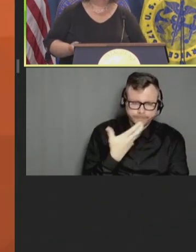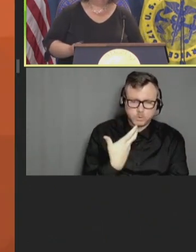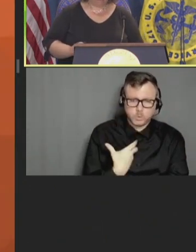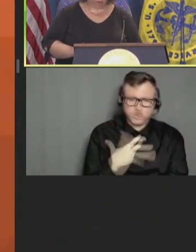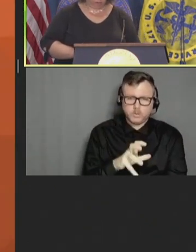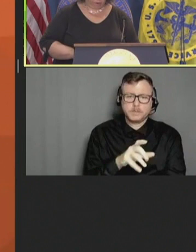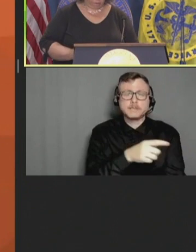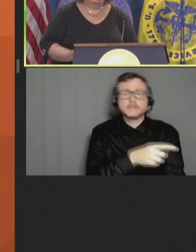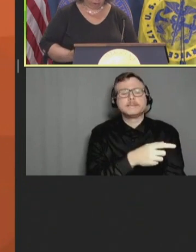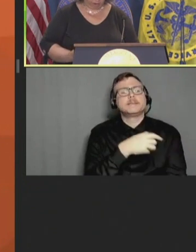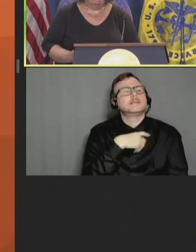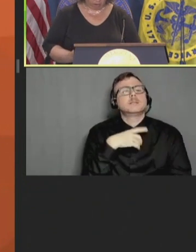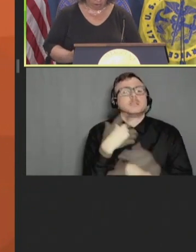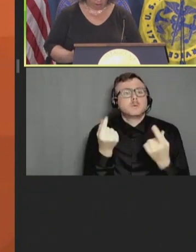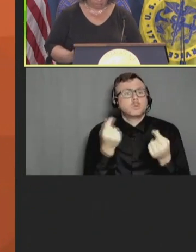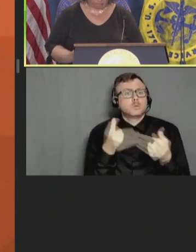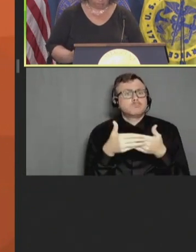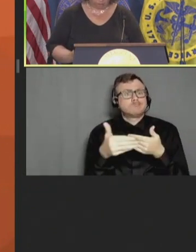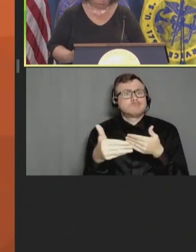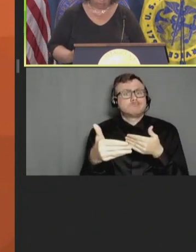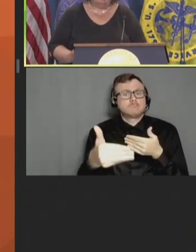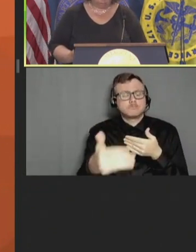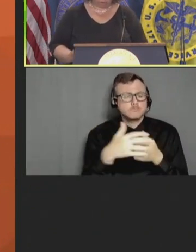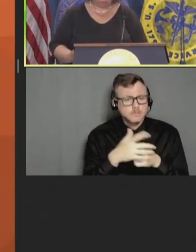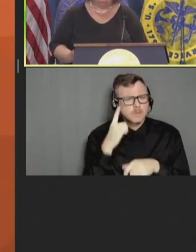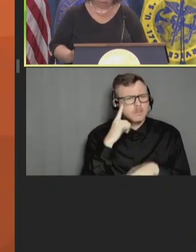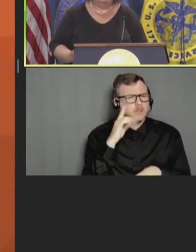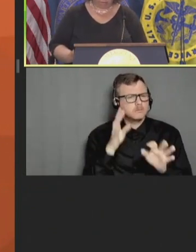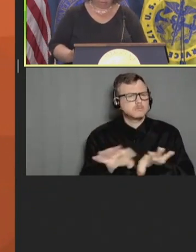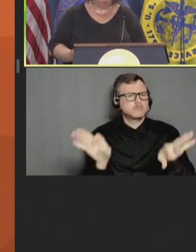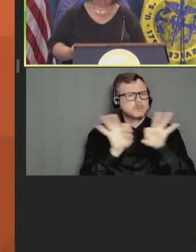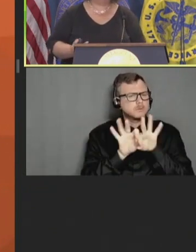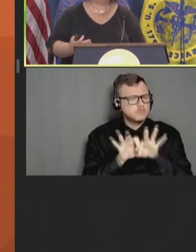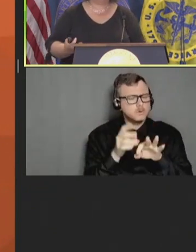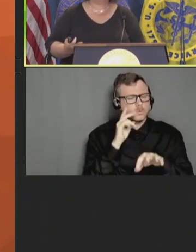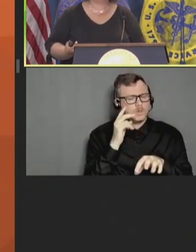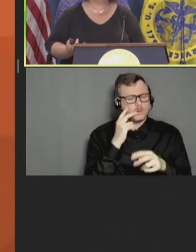So, where do we go from here? I think it's important that we reflect on our accomplishments